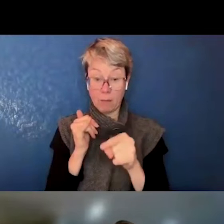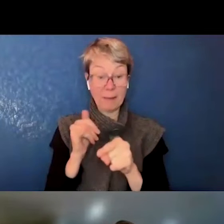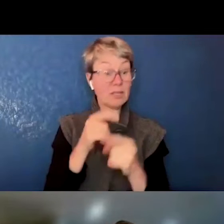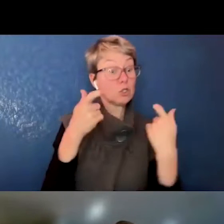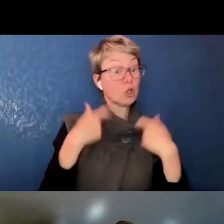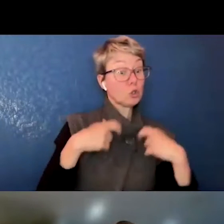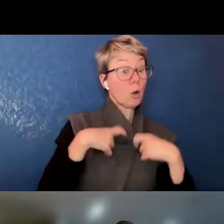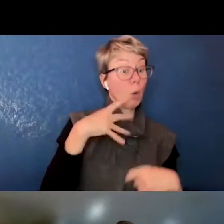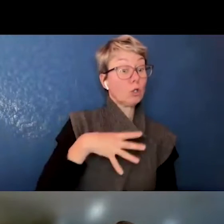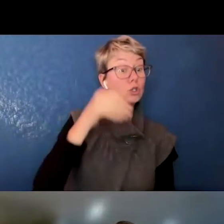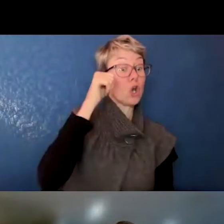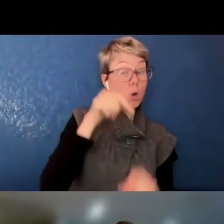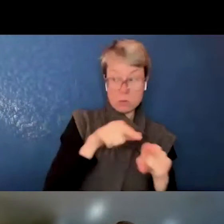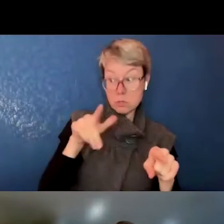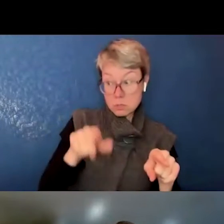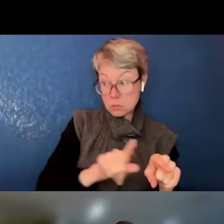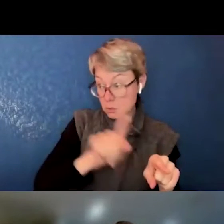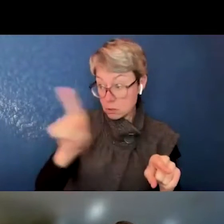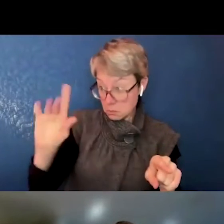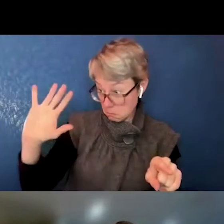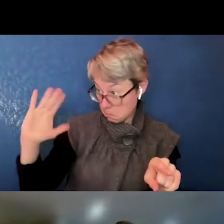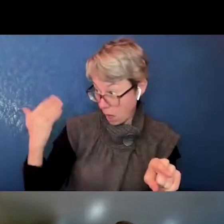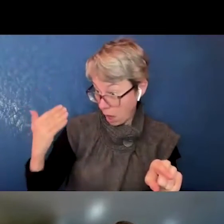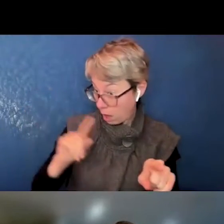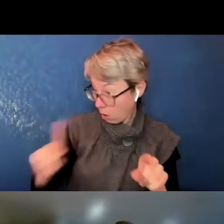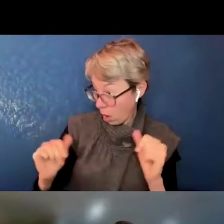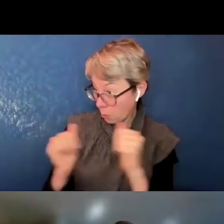we're not going to talk about anything that we've talked about with our client without